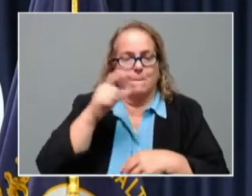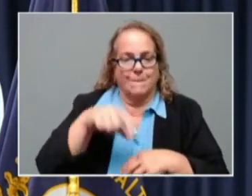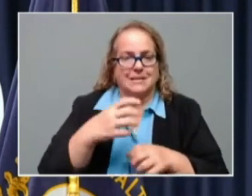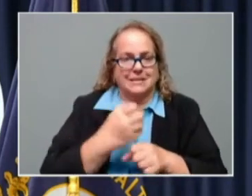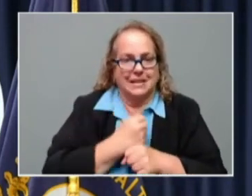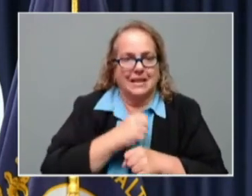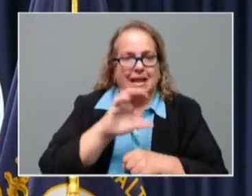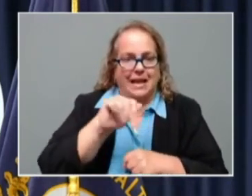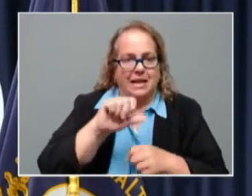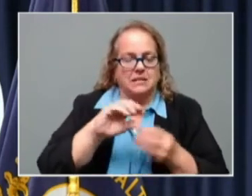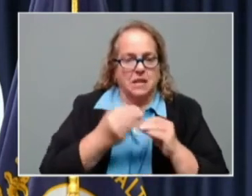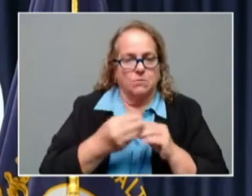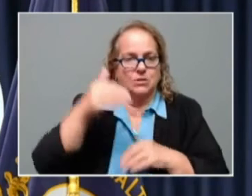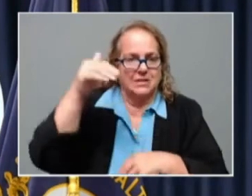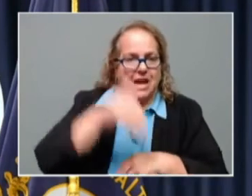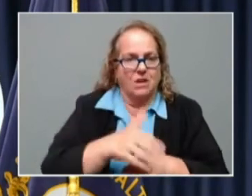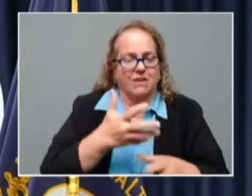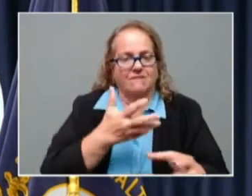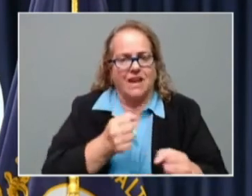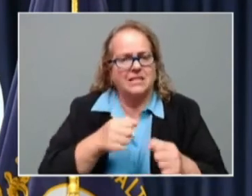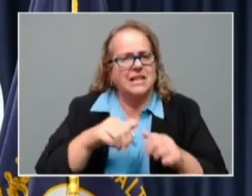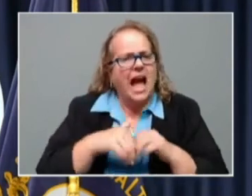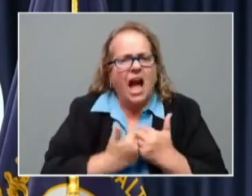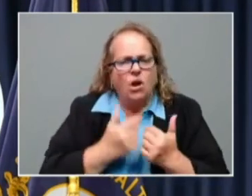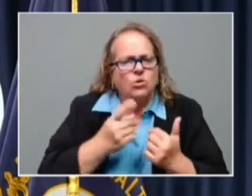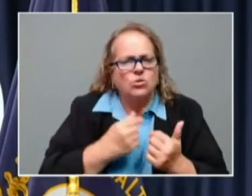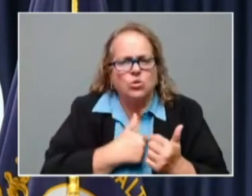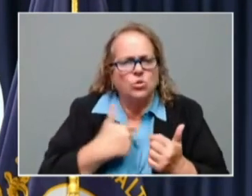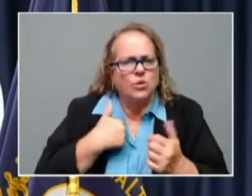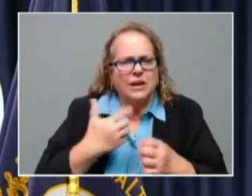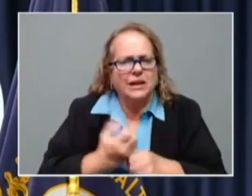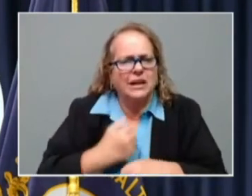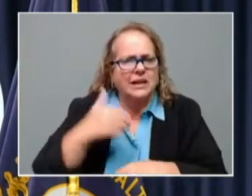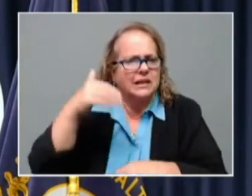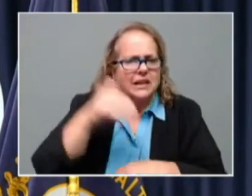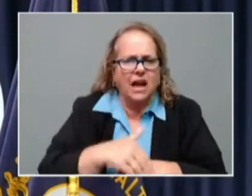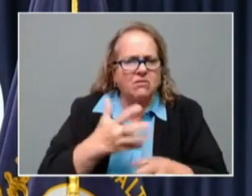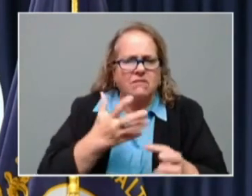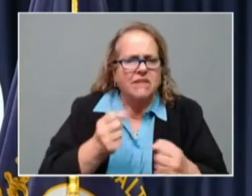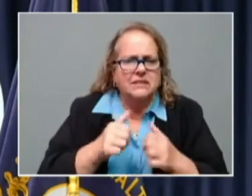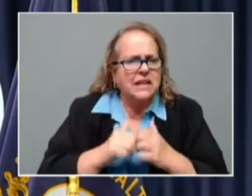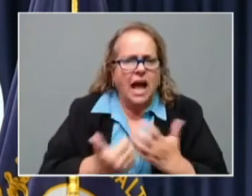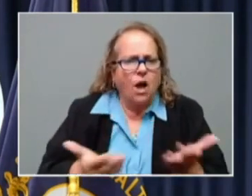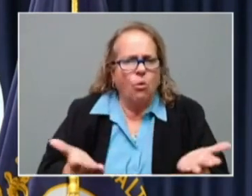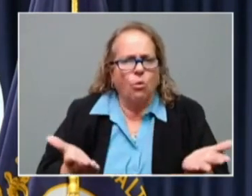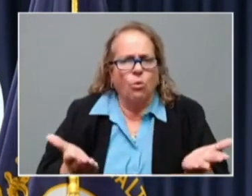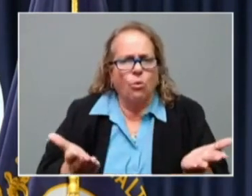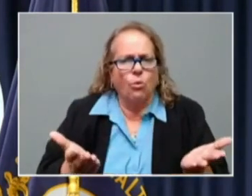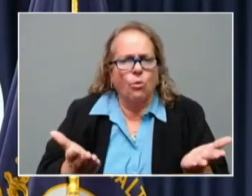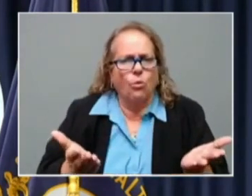how do we get them down fast. What what is the plan to get them down fast or do